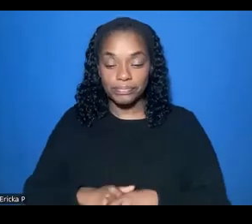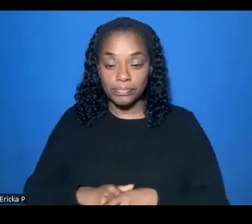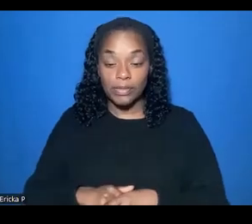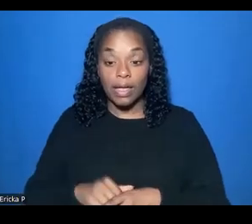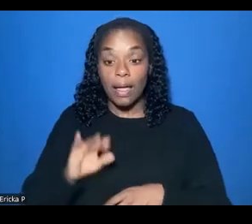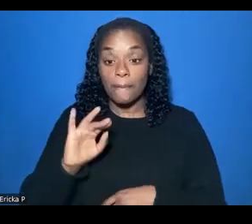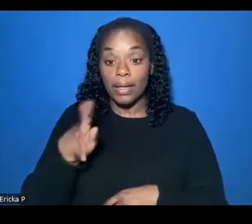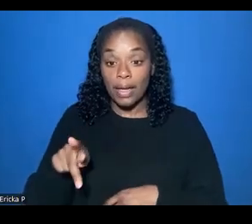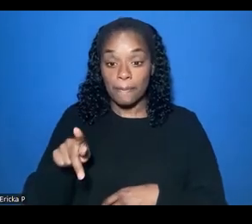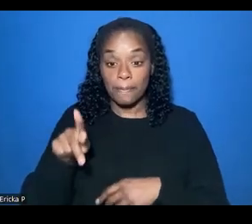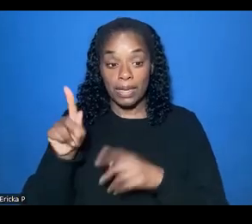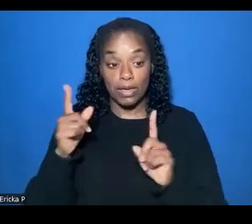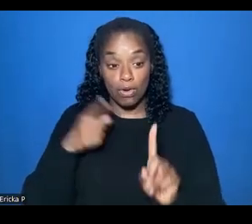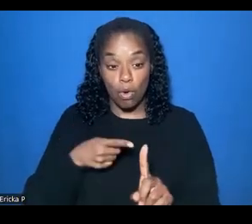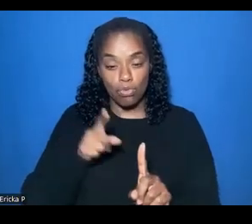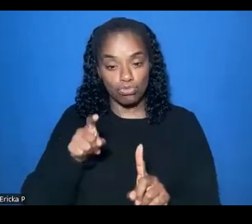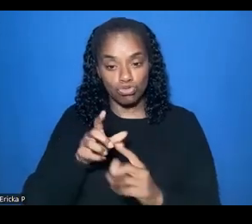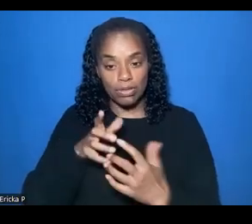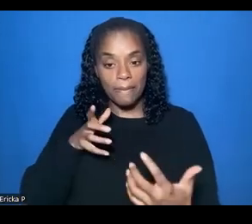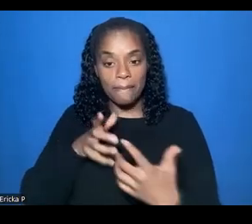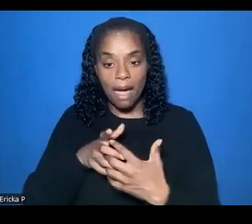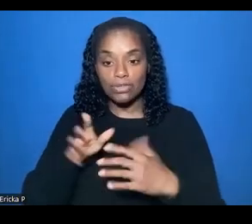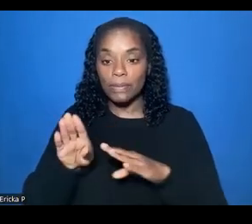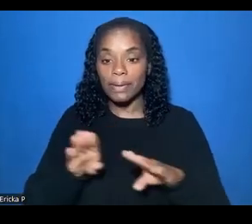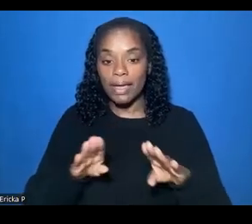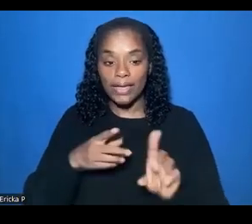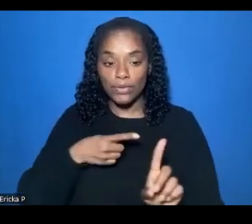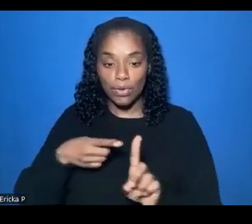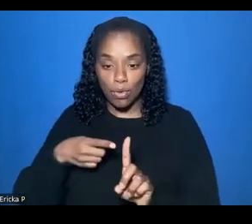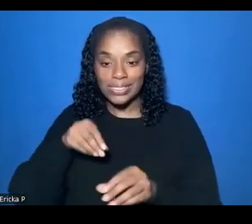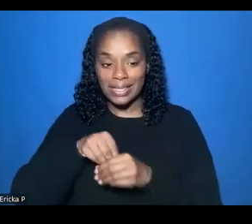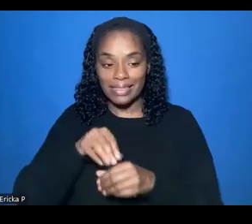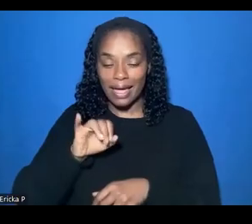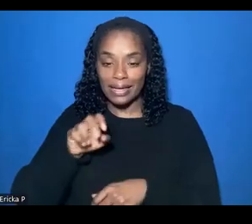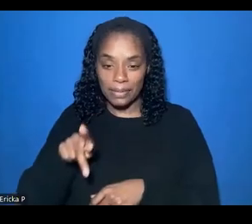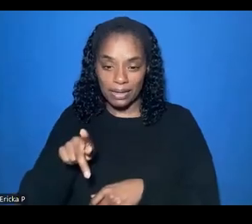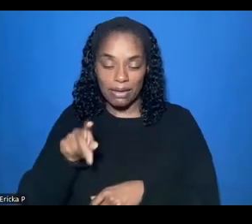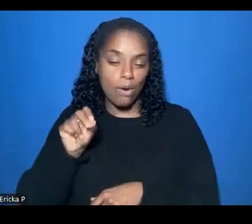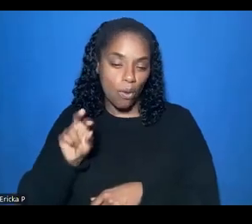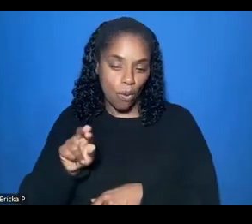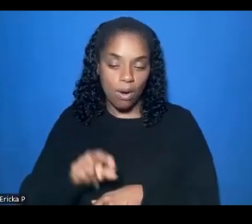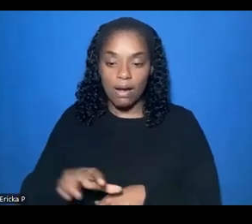goals should match behavioral goals in the in the IEP or 504 Plan.